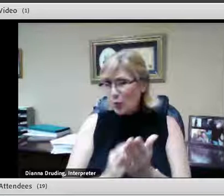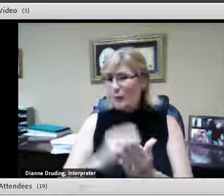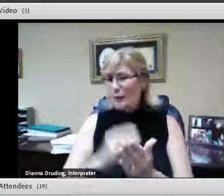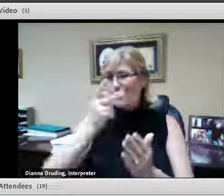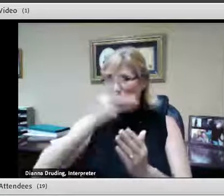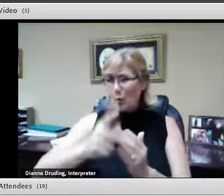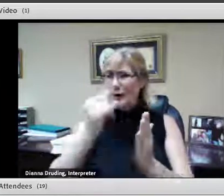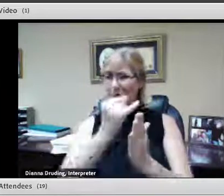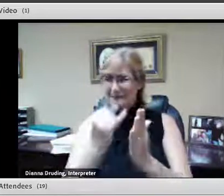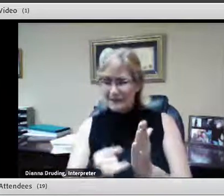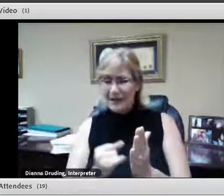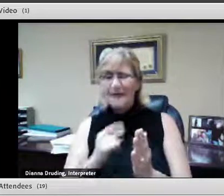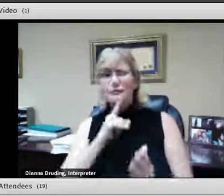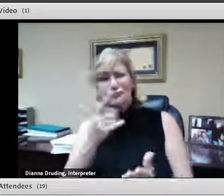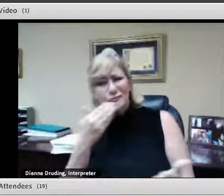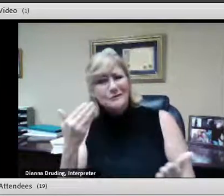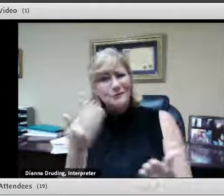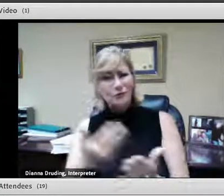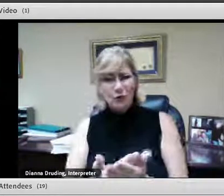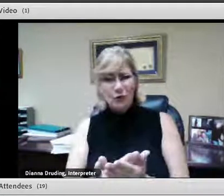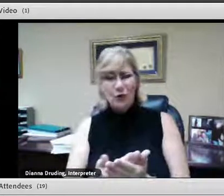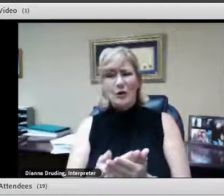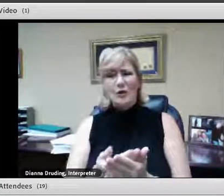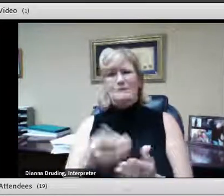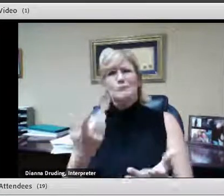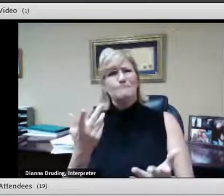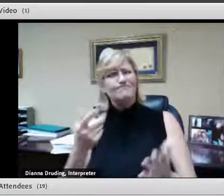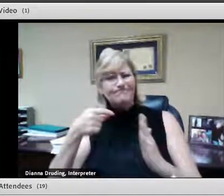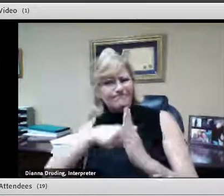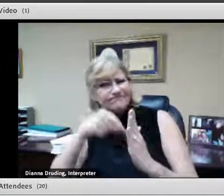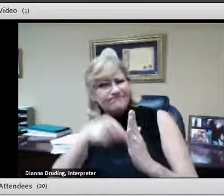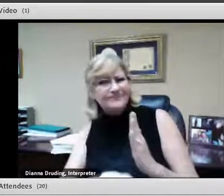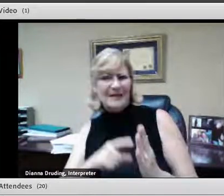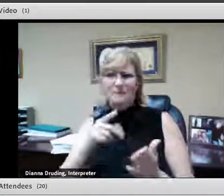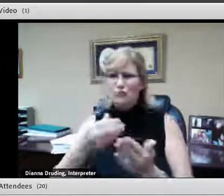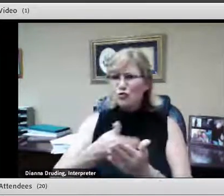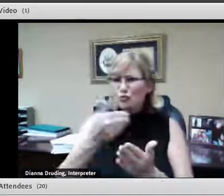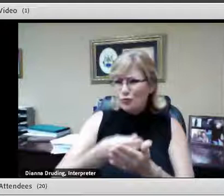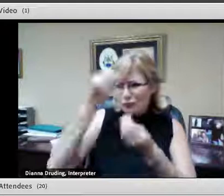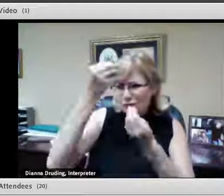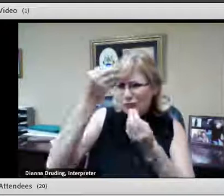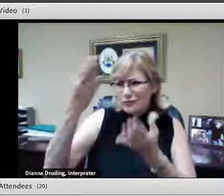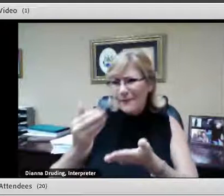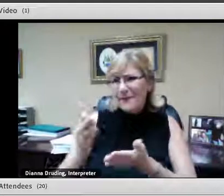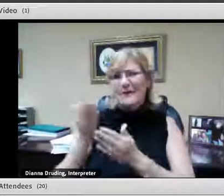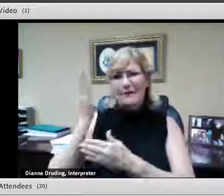He's really good at diving into new content and presenting it in a really, really fun way for the kids